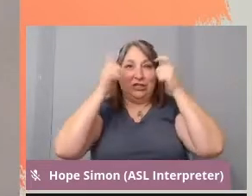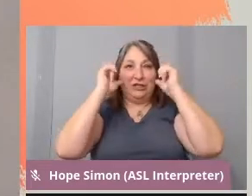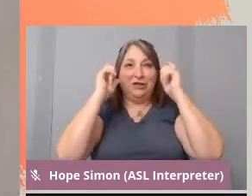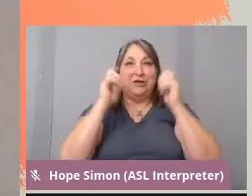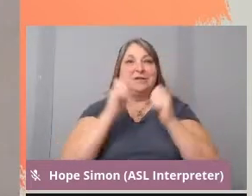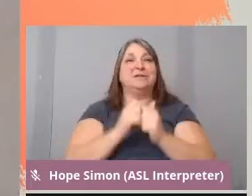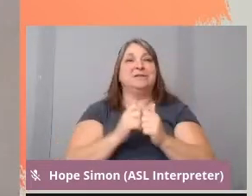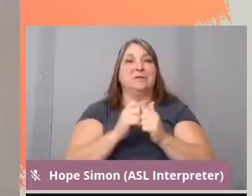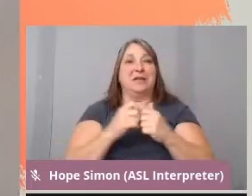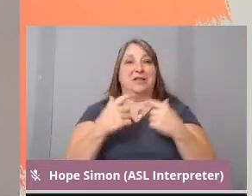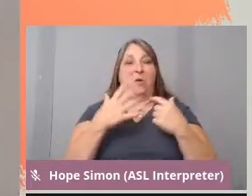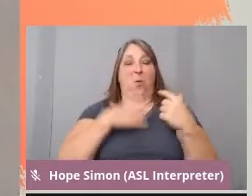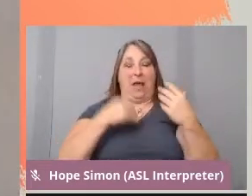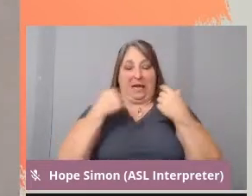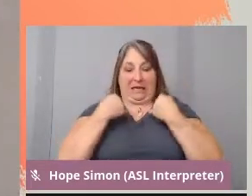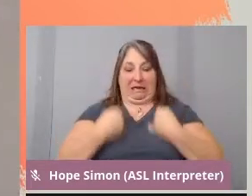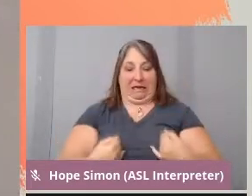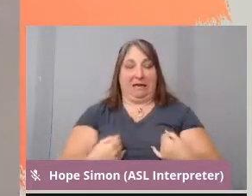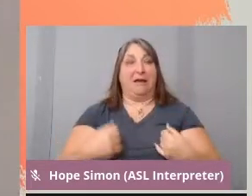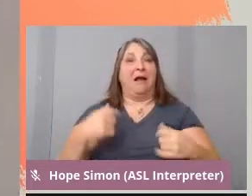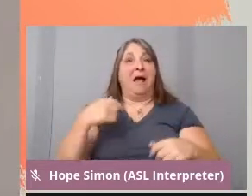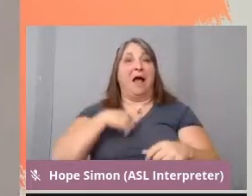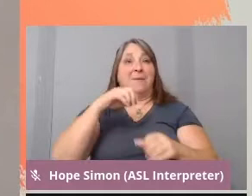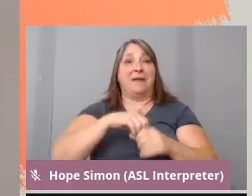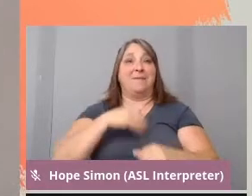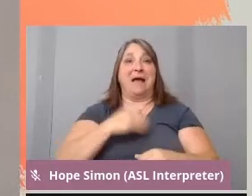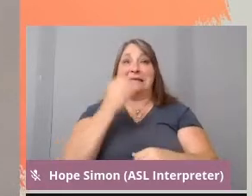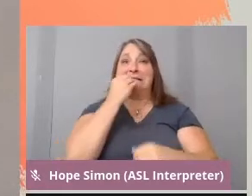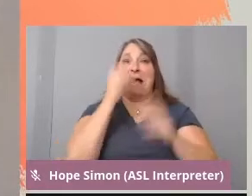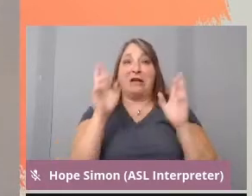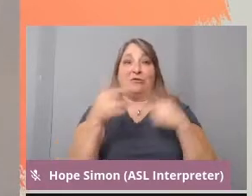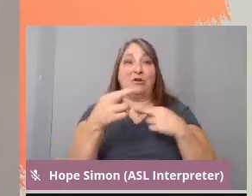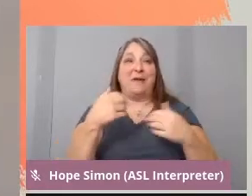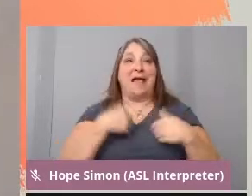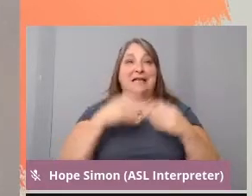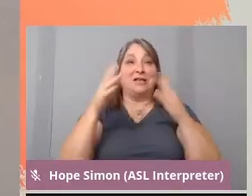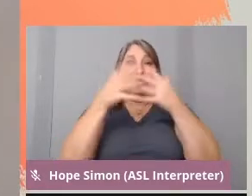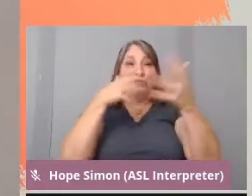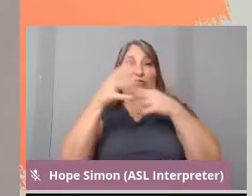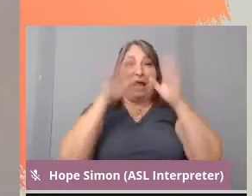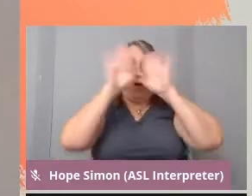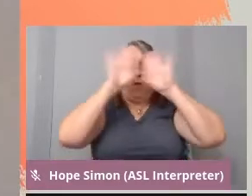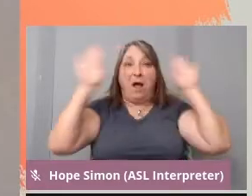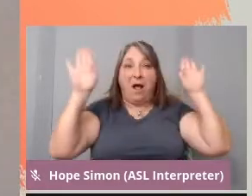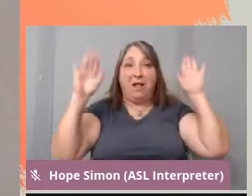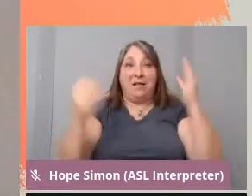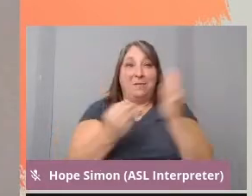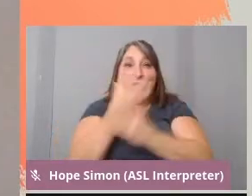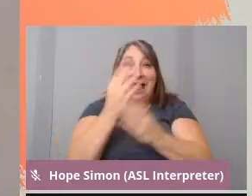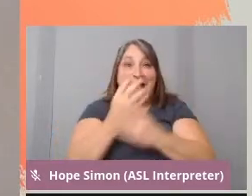I am in my dining room, which has a gray wall, a plant and some family photos behind me.